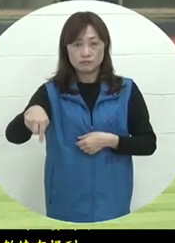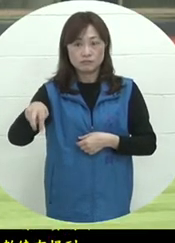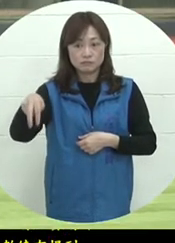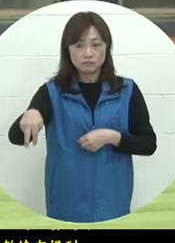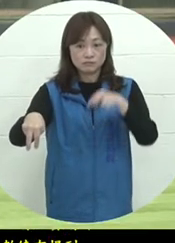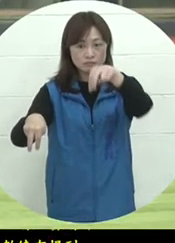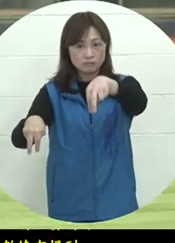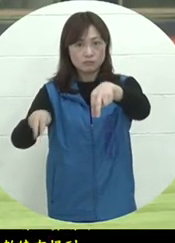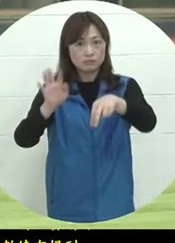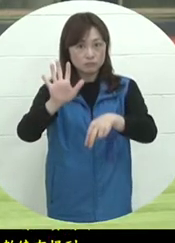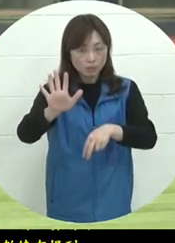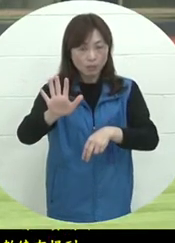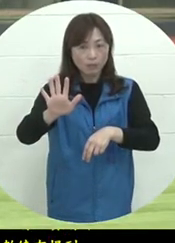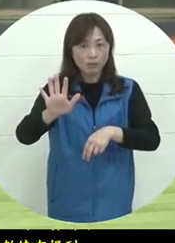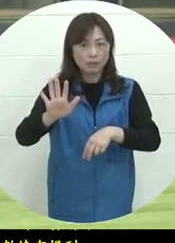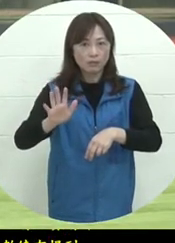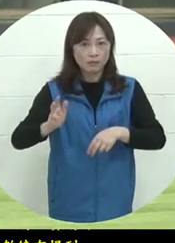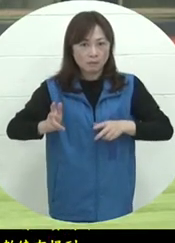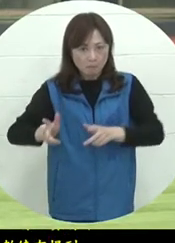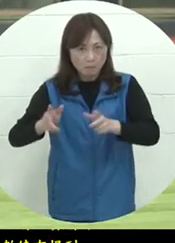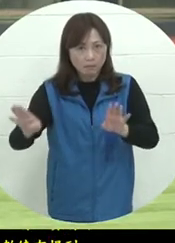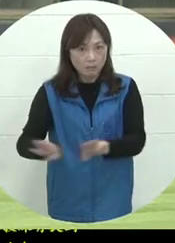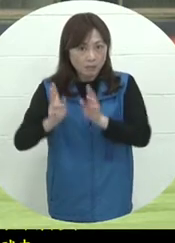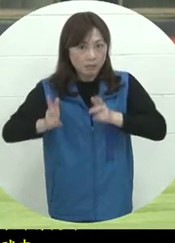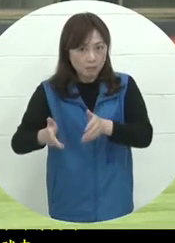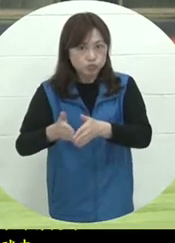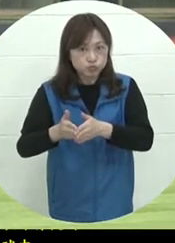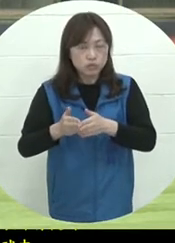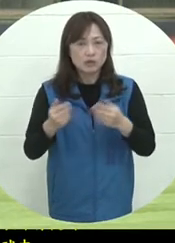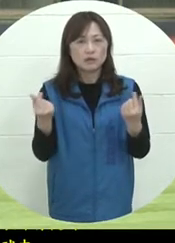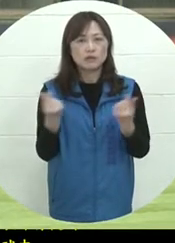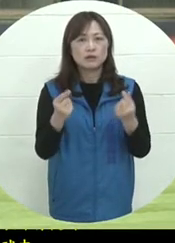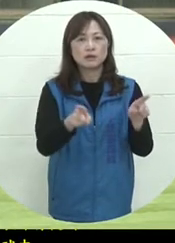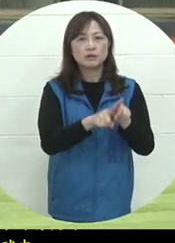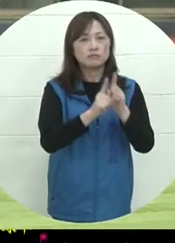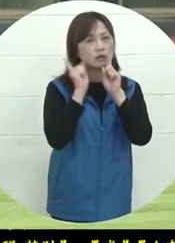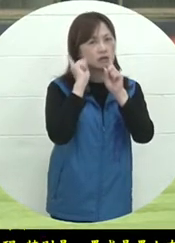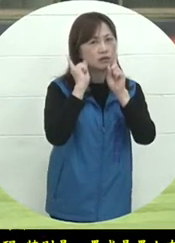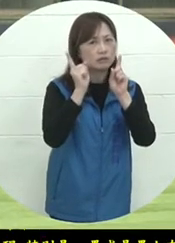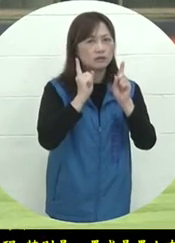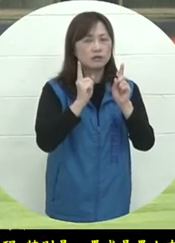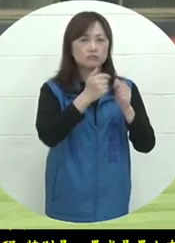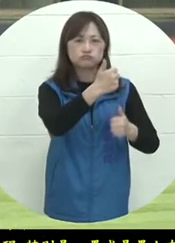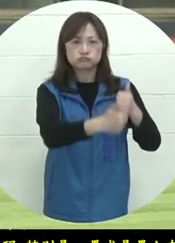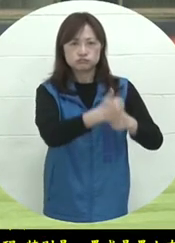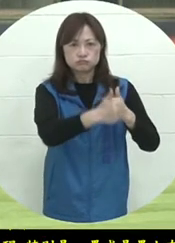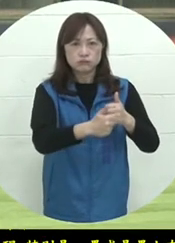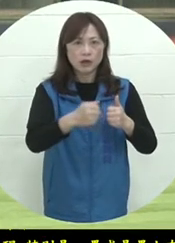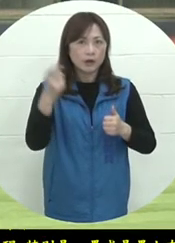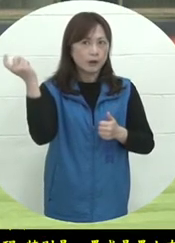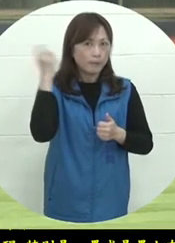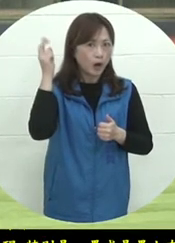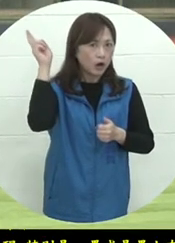it is probably difficult for the runner to start like this . You can hear the sound reminder